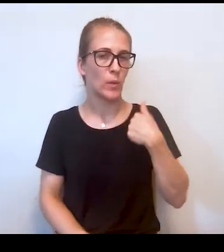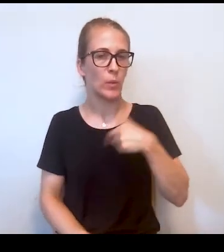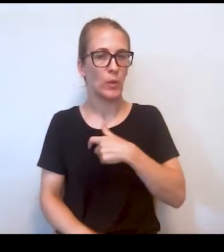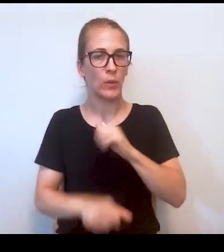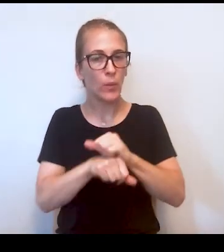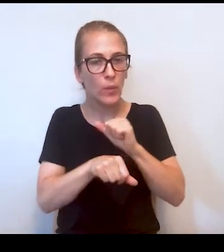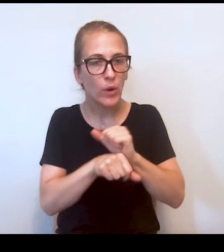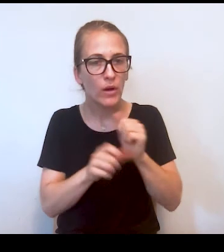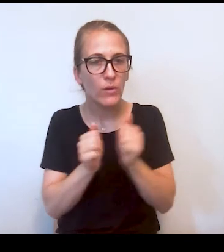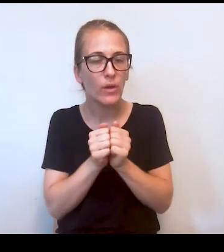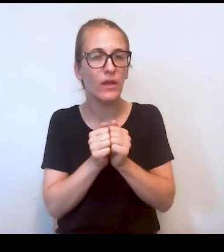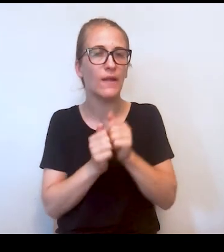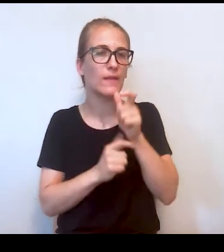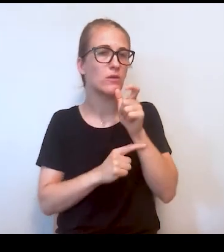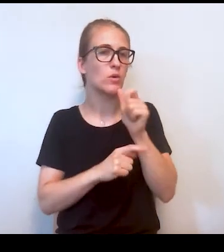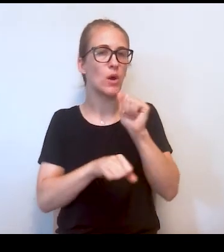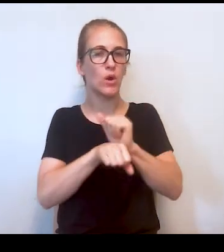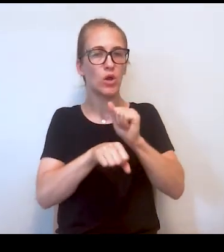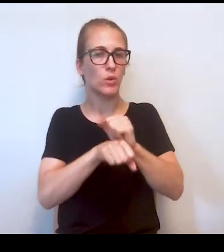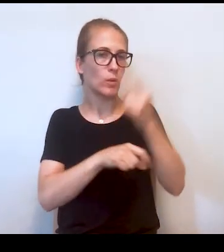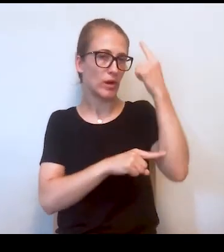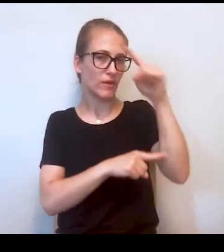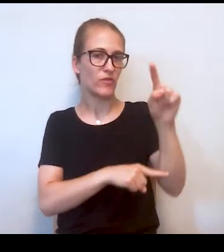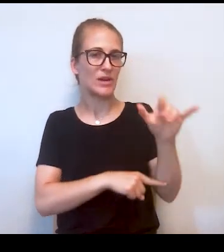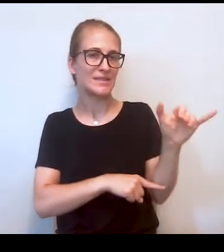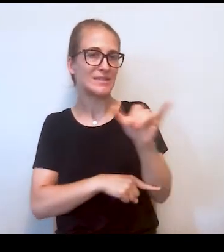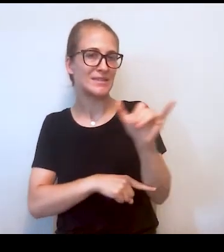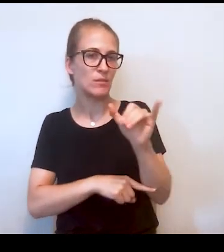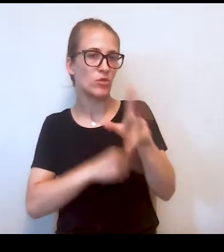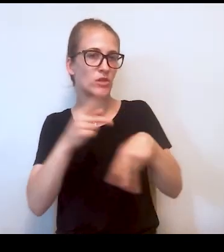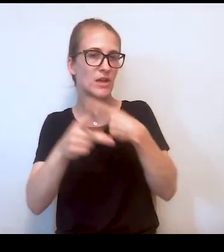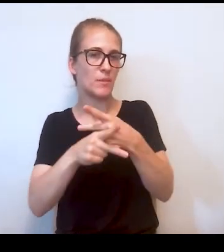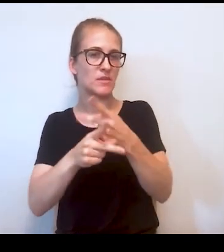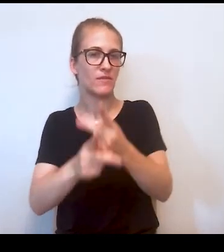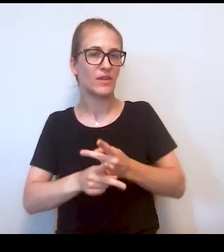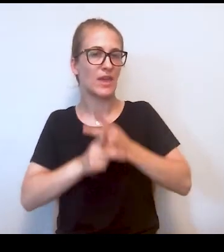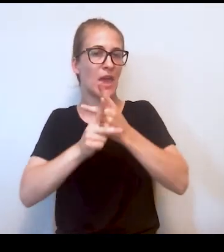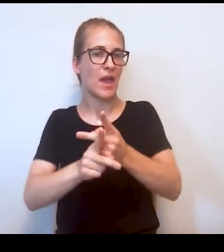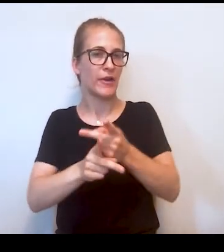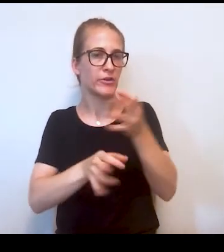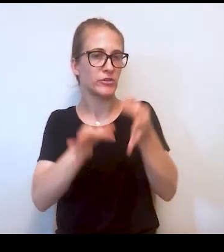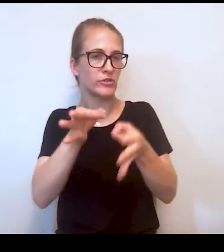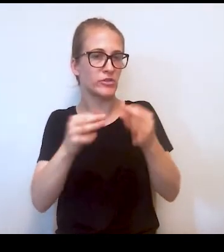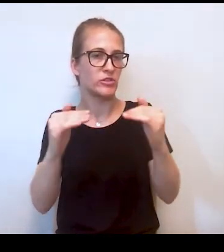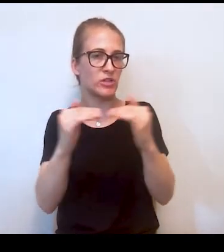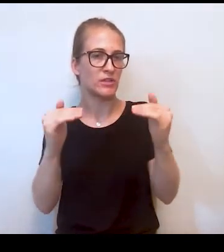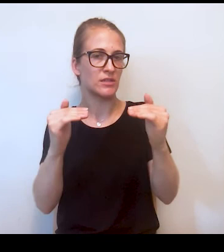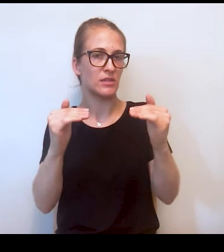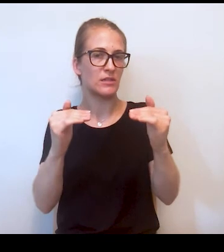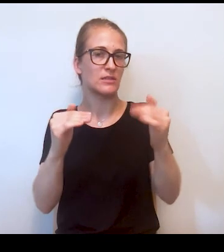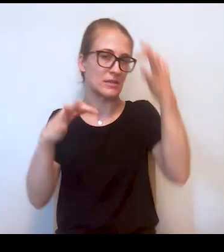definitely wanna give a shout out to Health Justice Commons. We really align with their work.